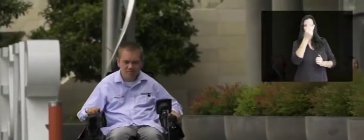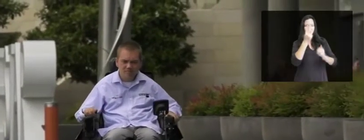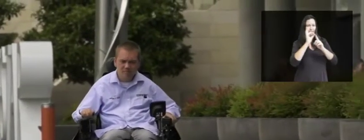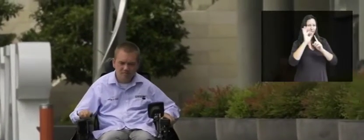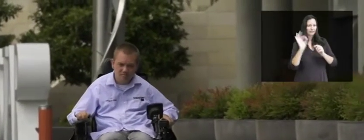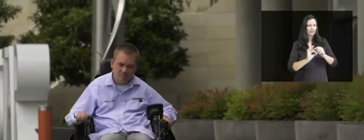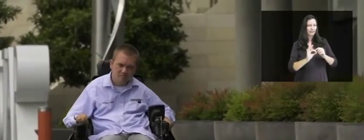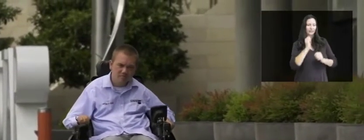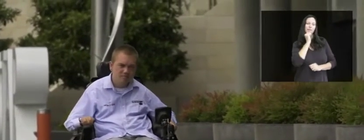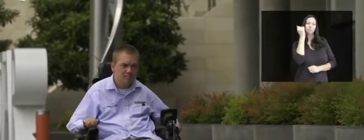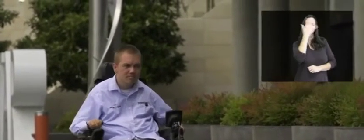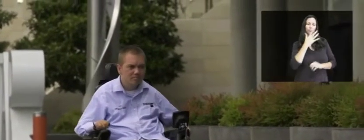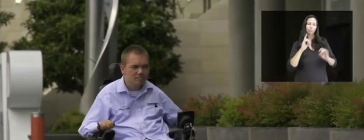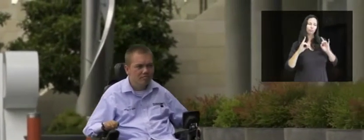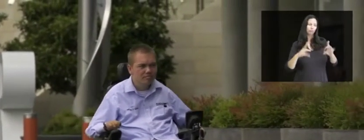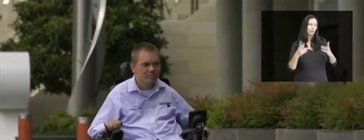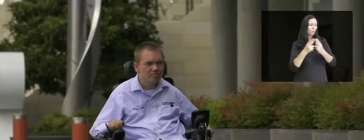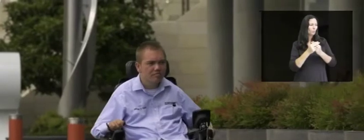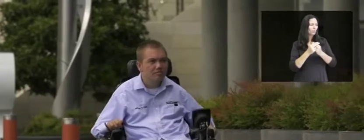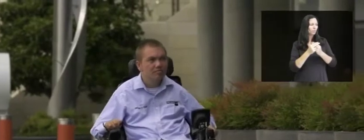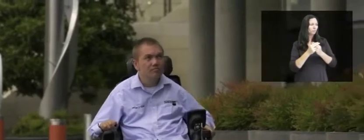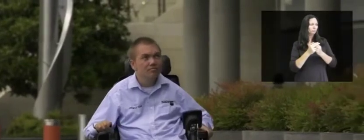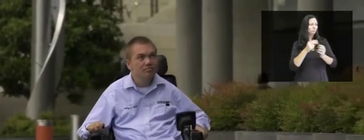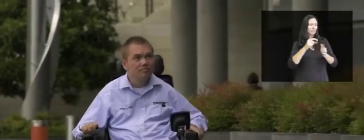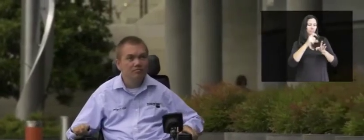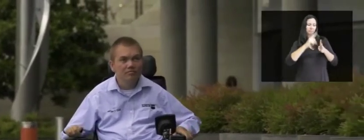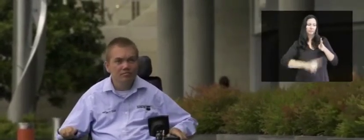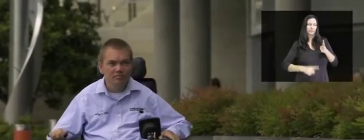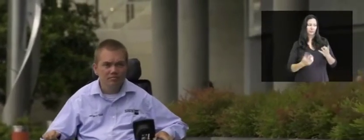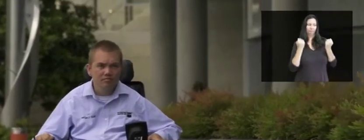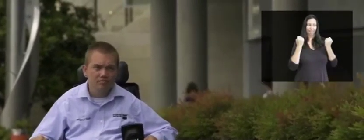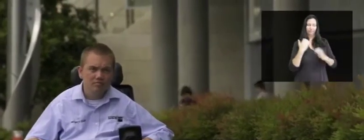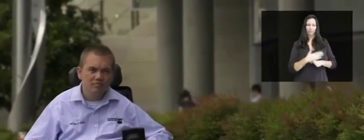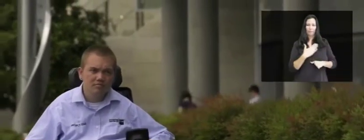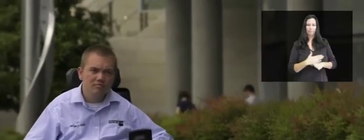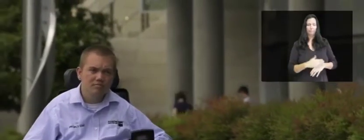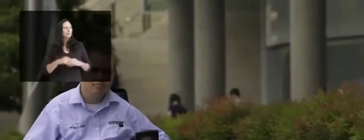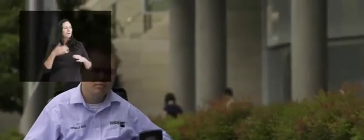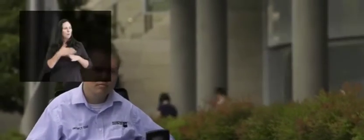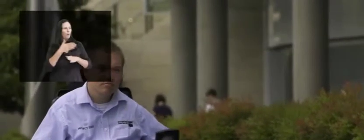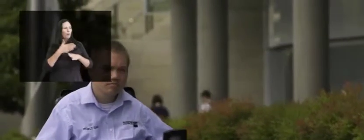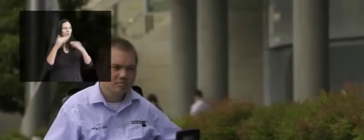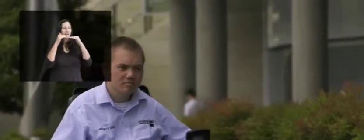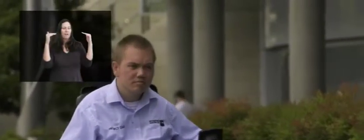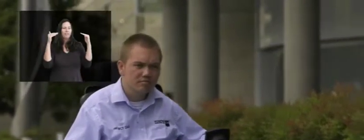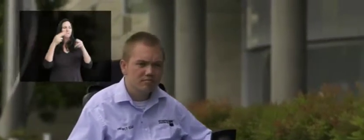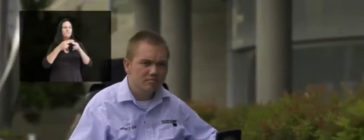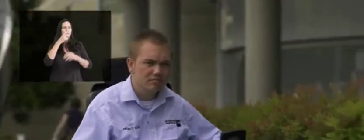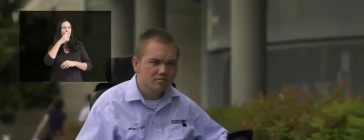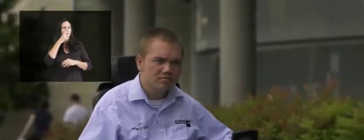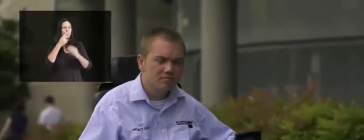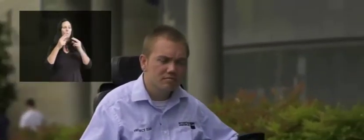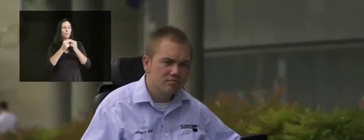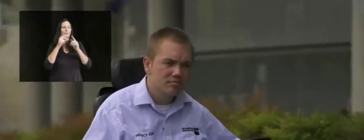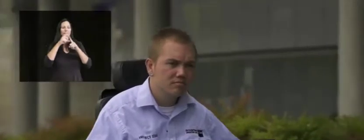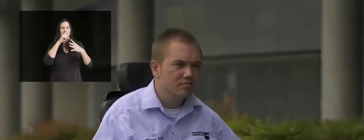that only 13% of Indigenous Australians with disabilities have jobs. Employment levels for people with disability in Australia